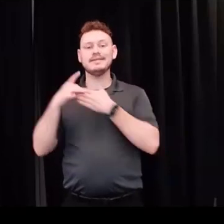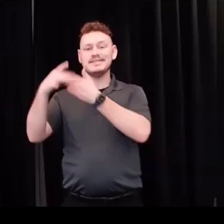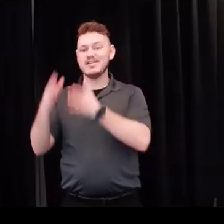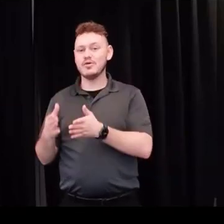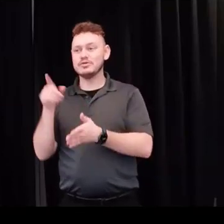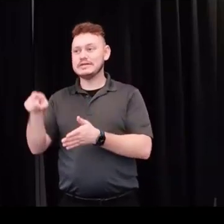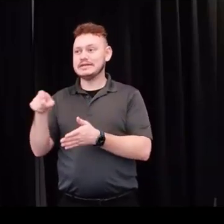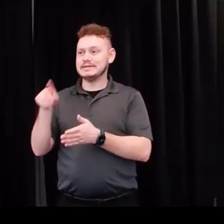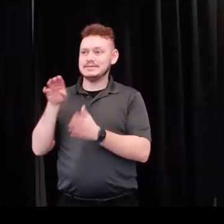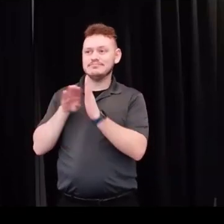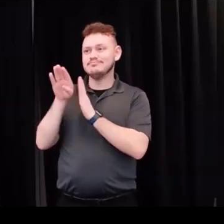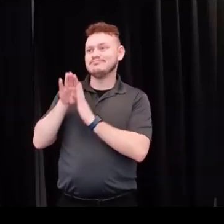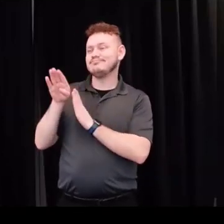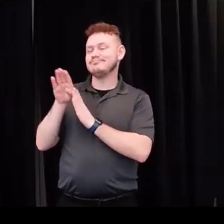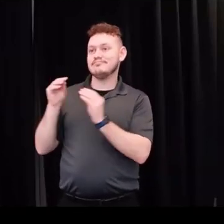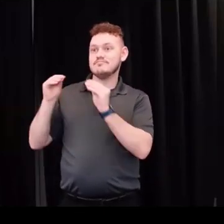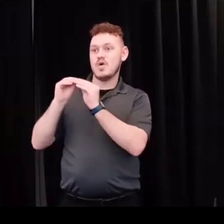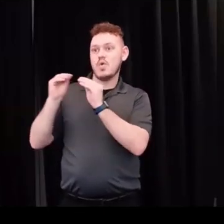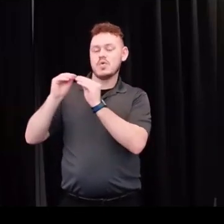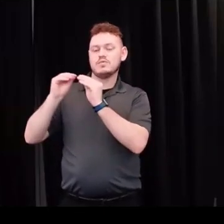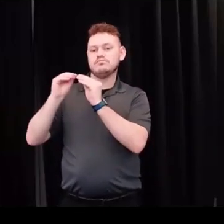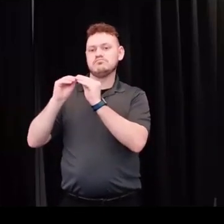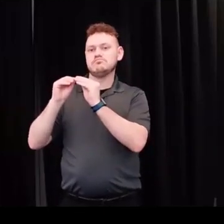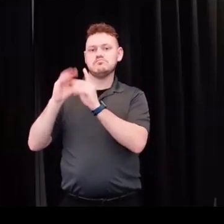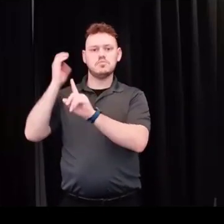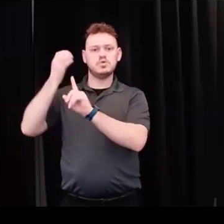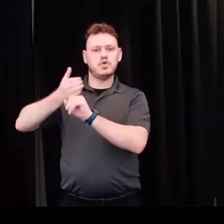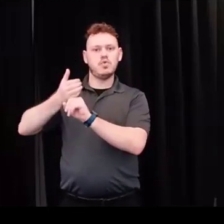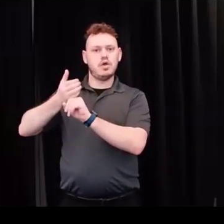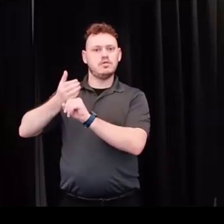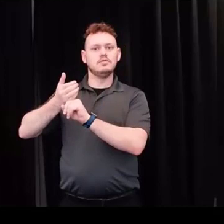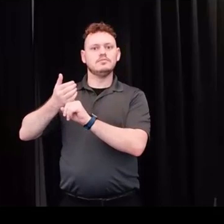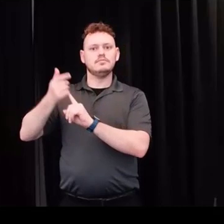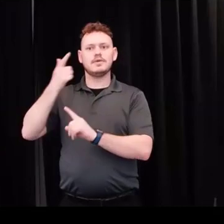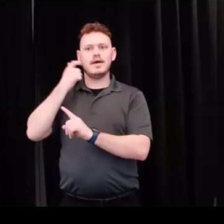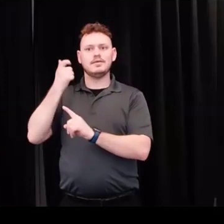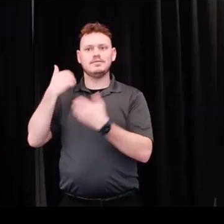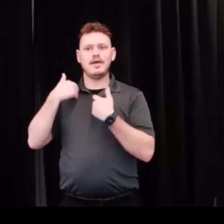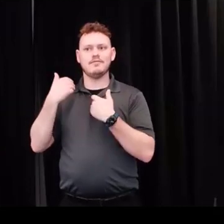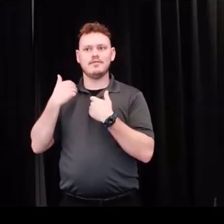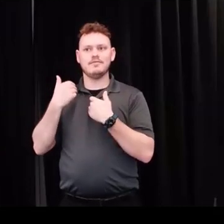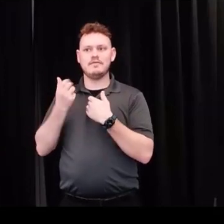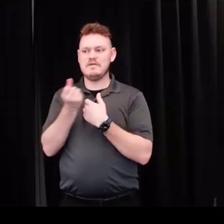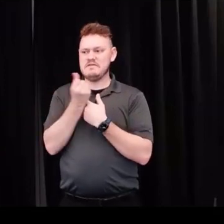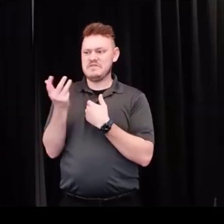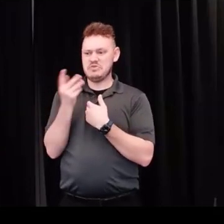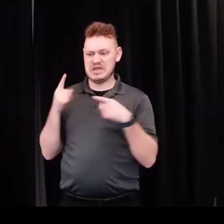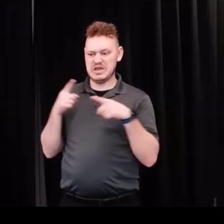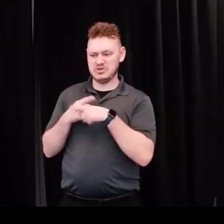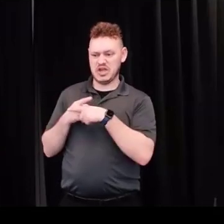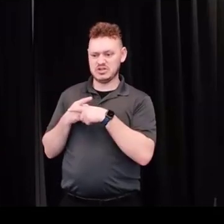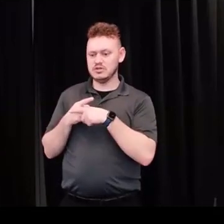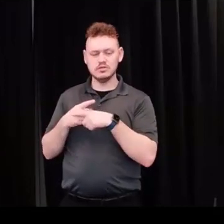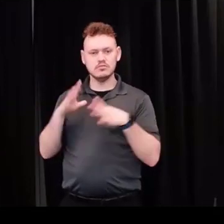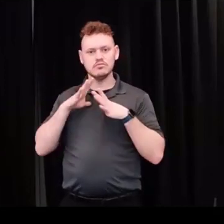develop more stakeholder personas because you may have more fewer intersections. It's okay that you